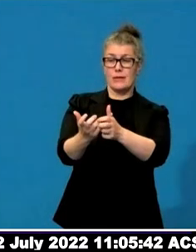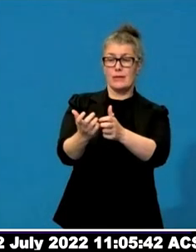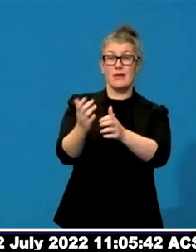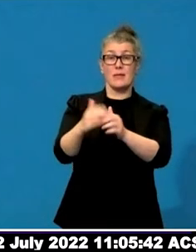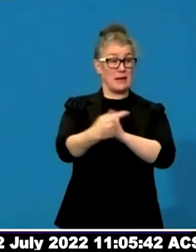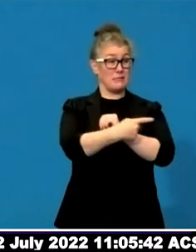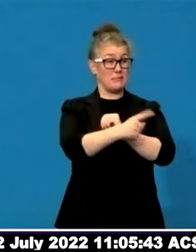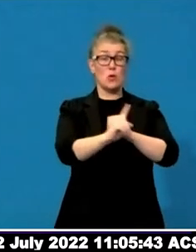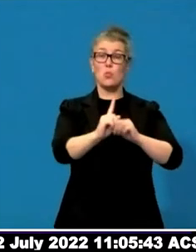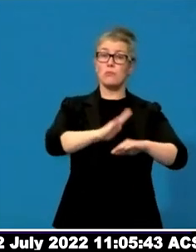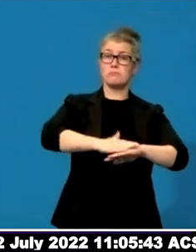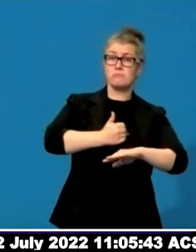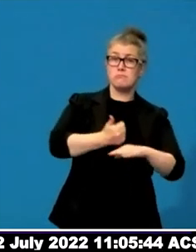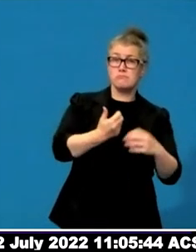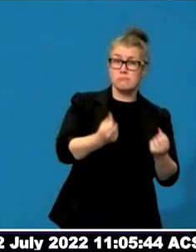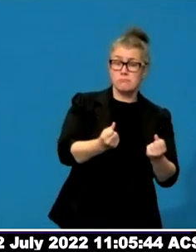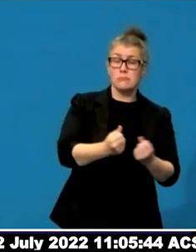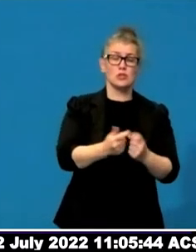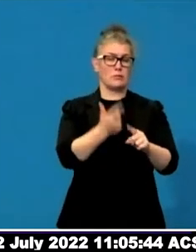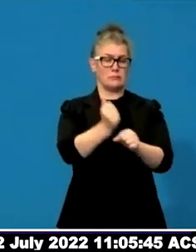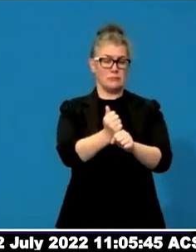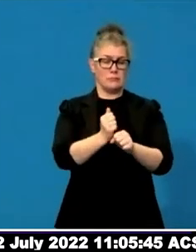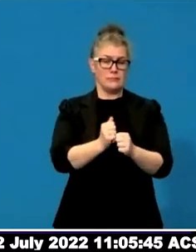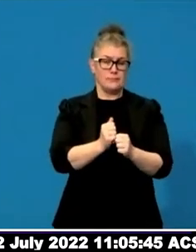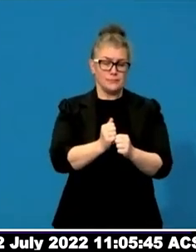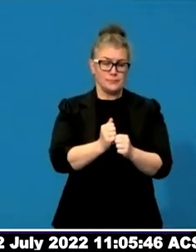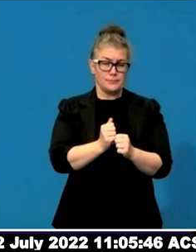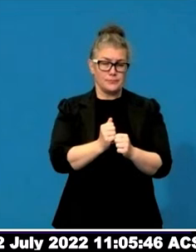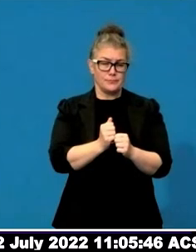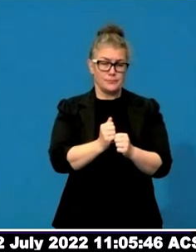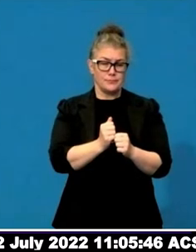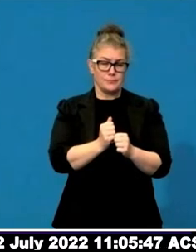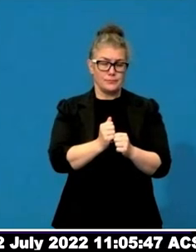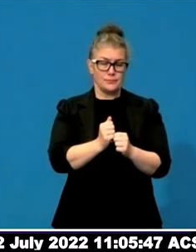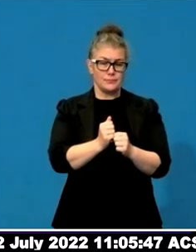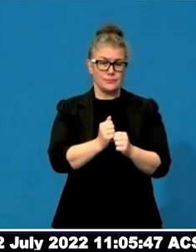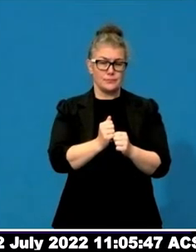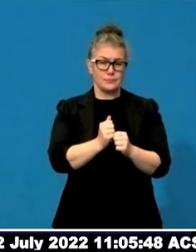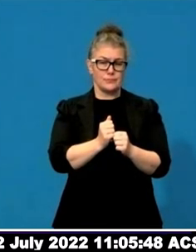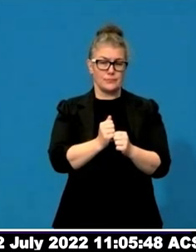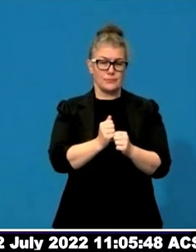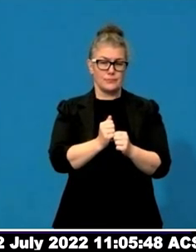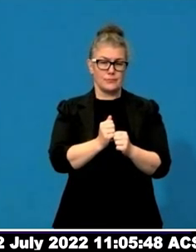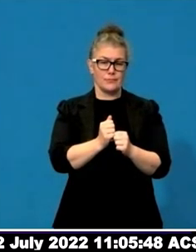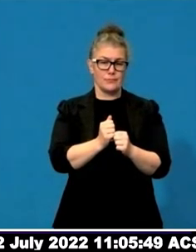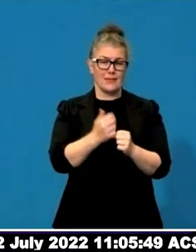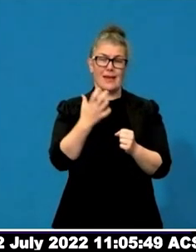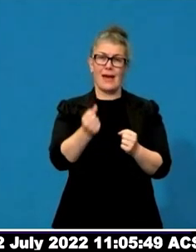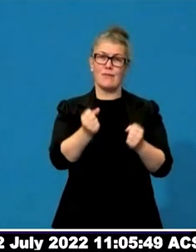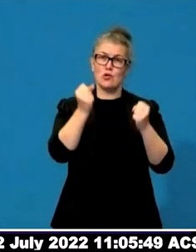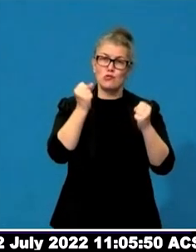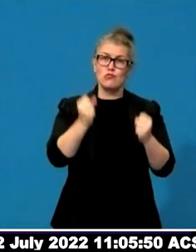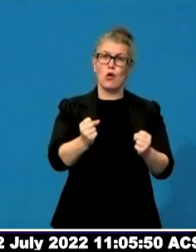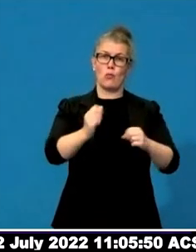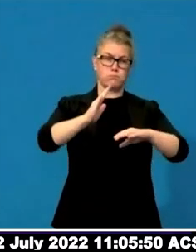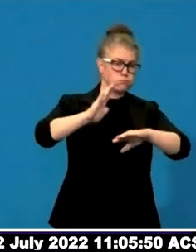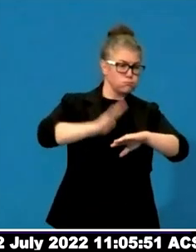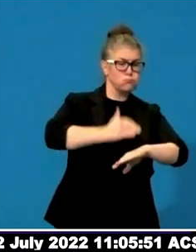So, for instance, there's very established Aboriginal-controlled organisations